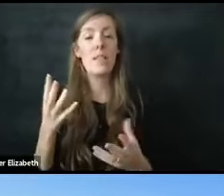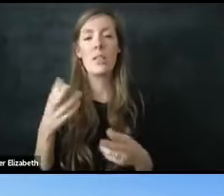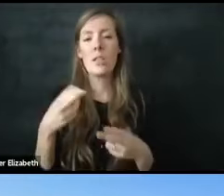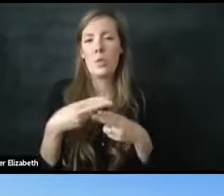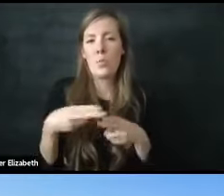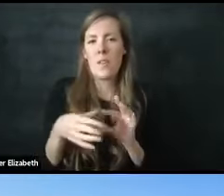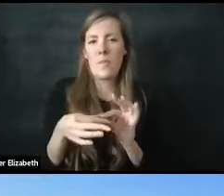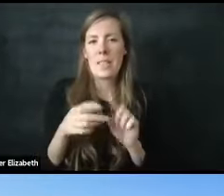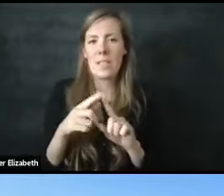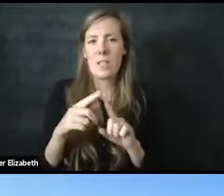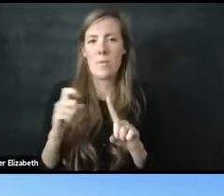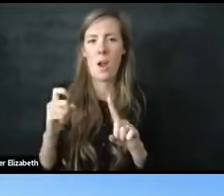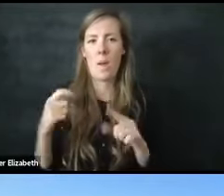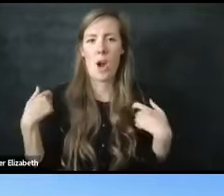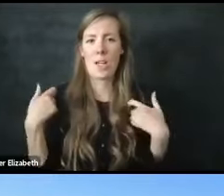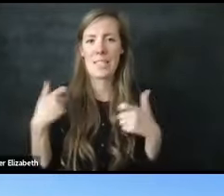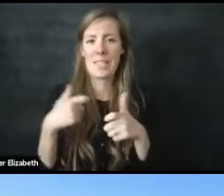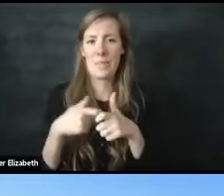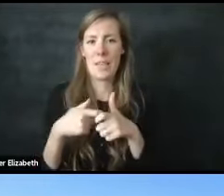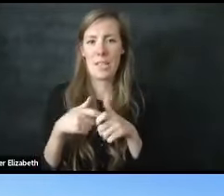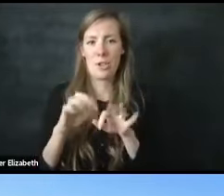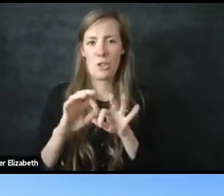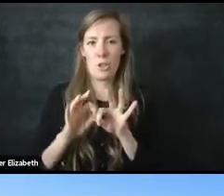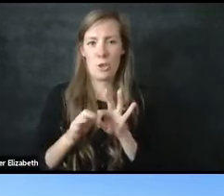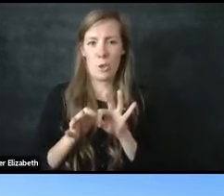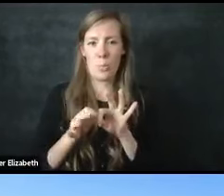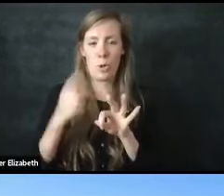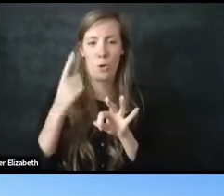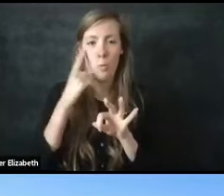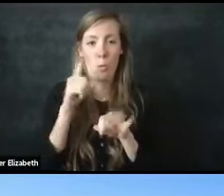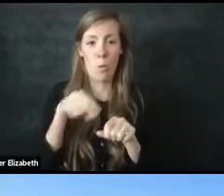from our communications team for our Spanish speaking viewers. Gilbert.